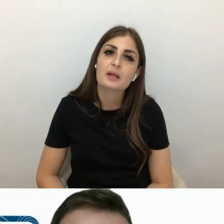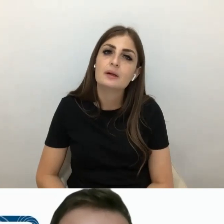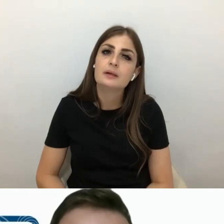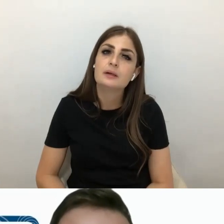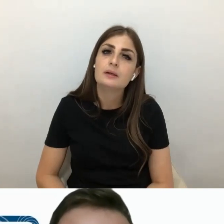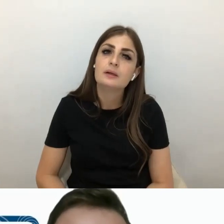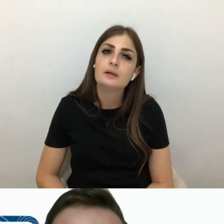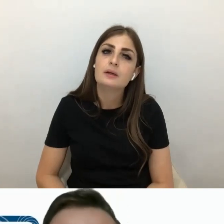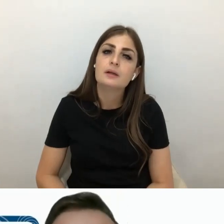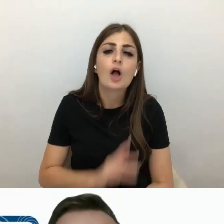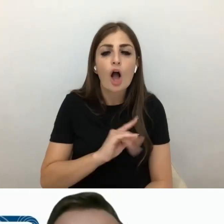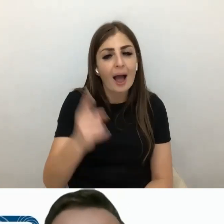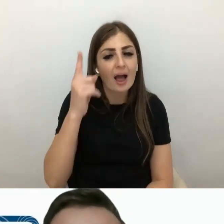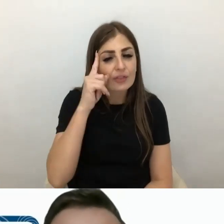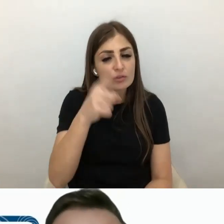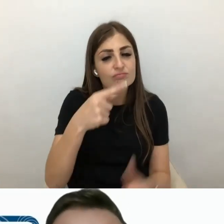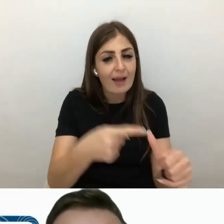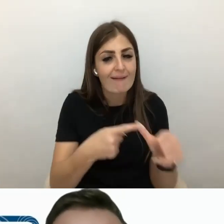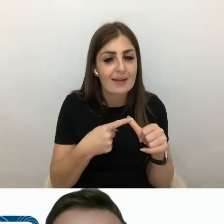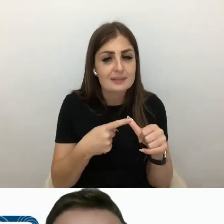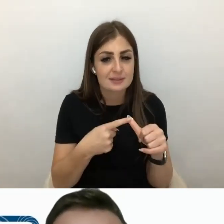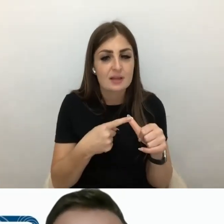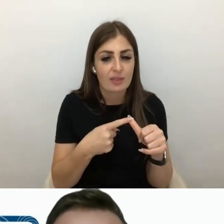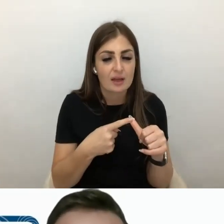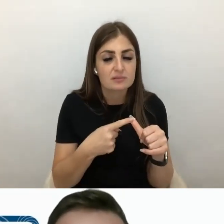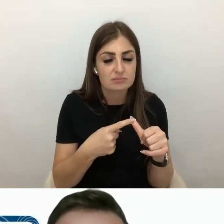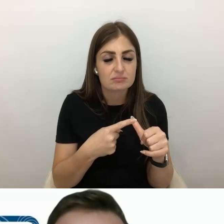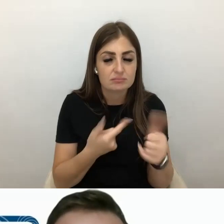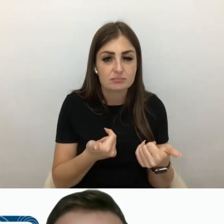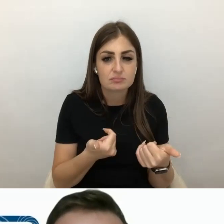I think you covered the vast majority of what I would say.